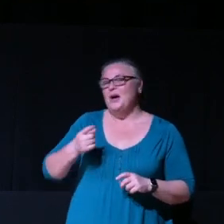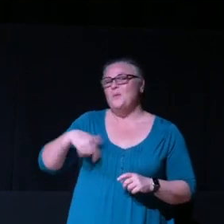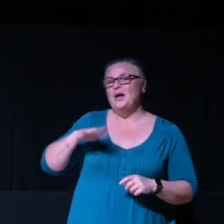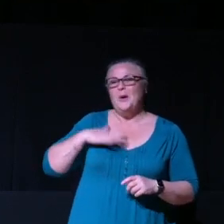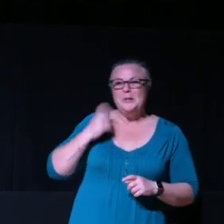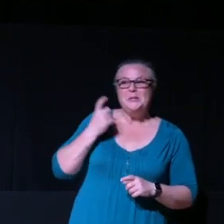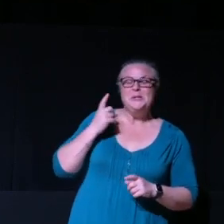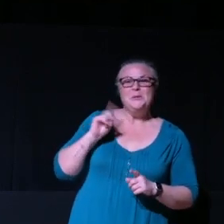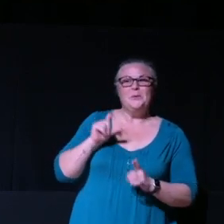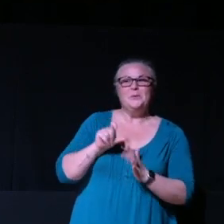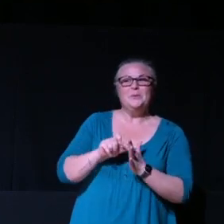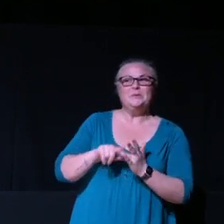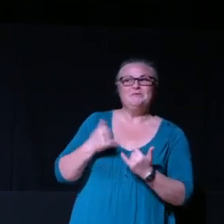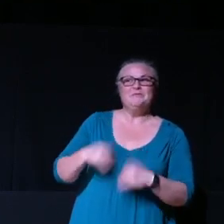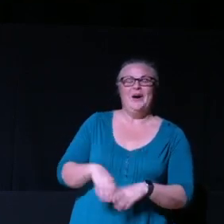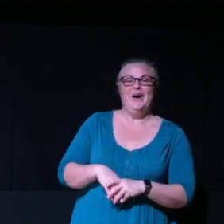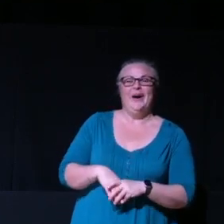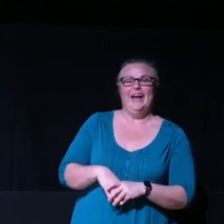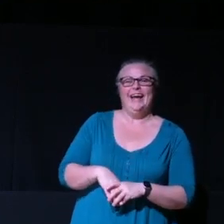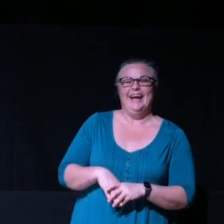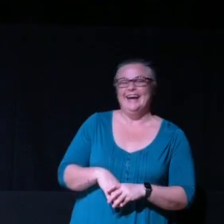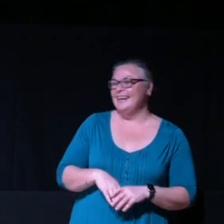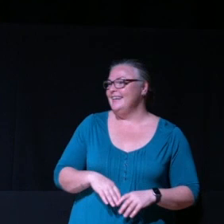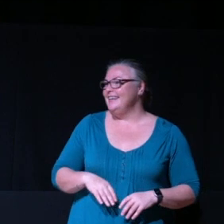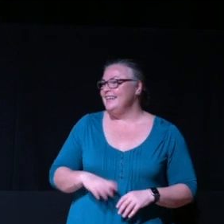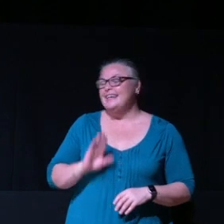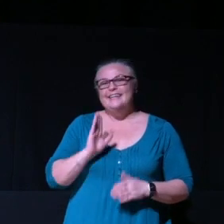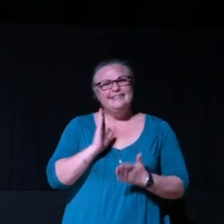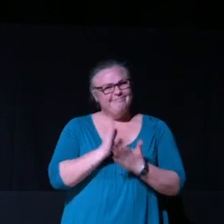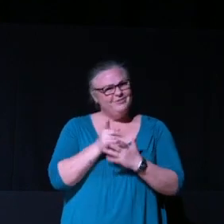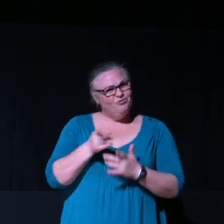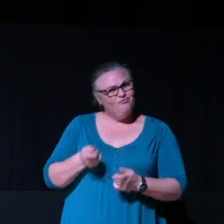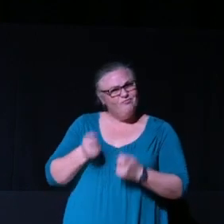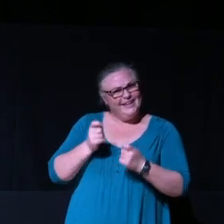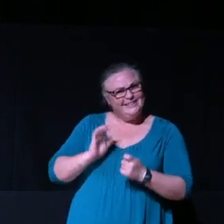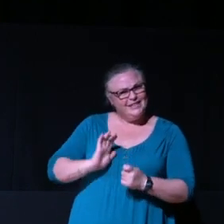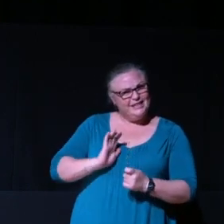Well, but it's also but you do raise an interesting point there of like, you know, if you. If you knew that people were